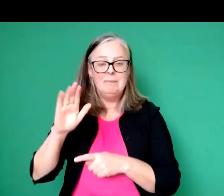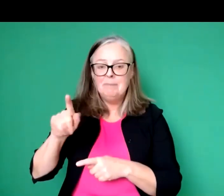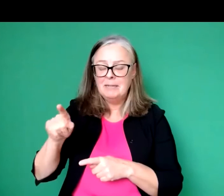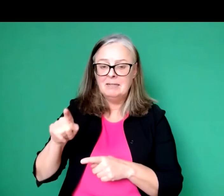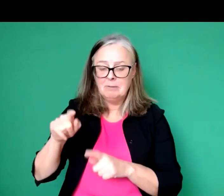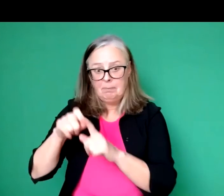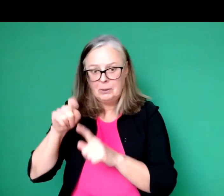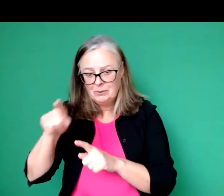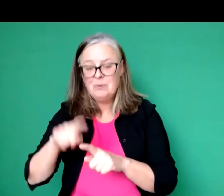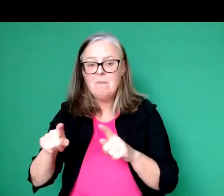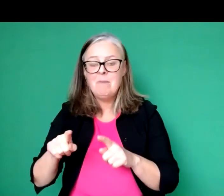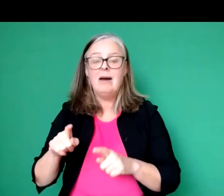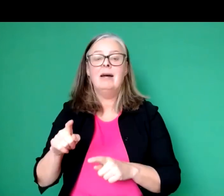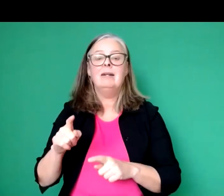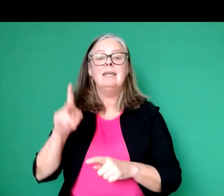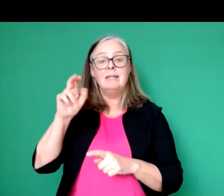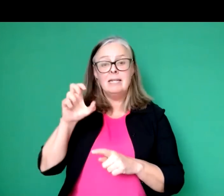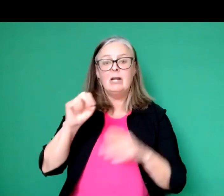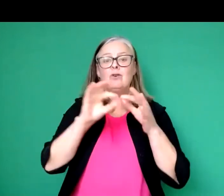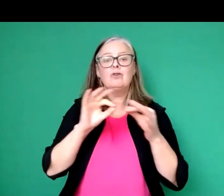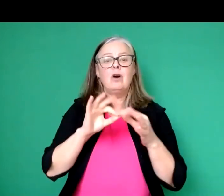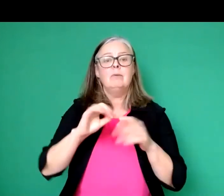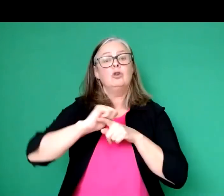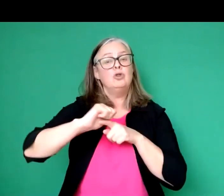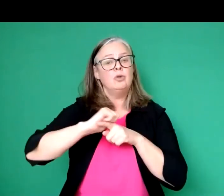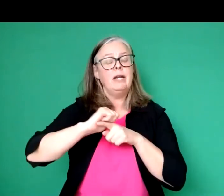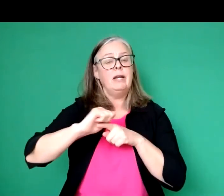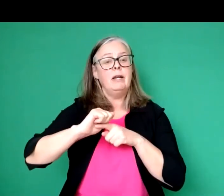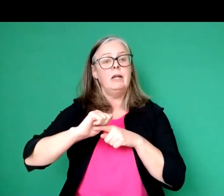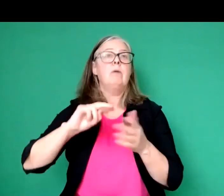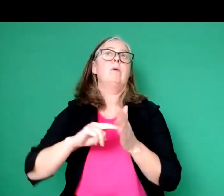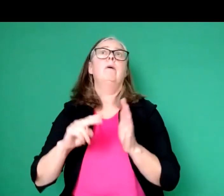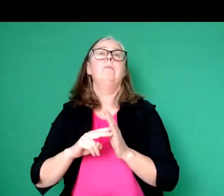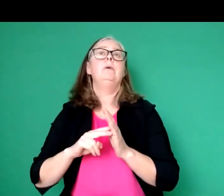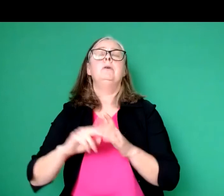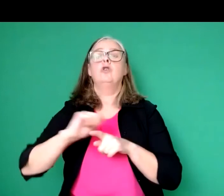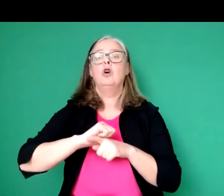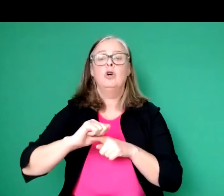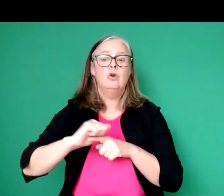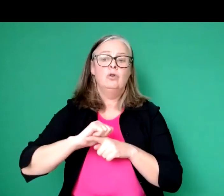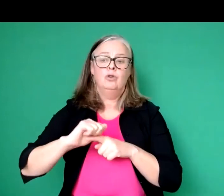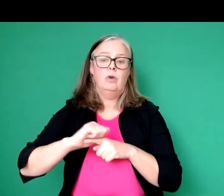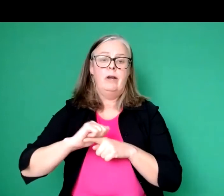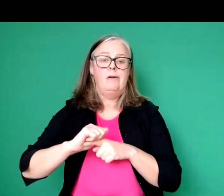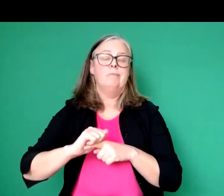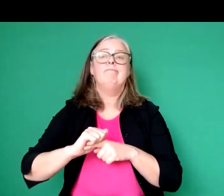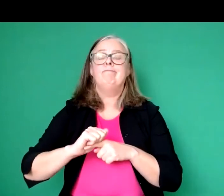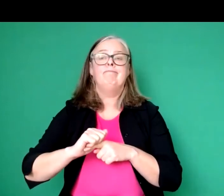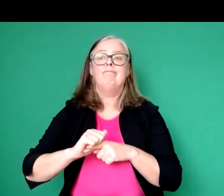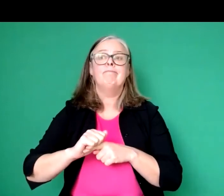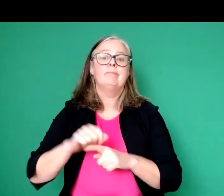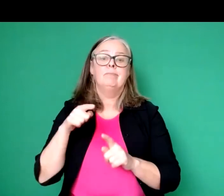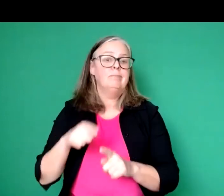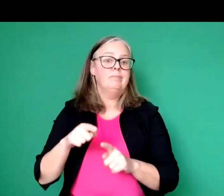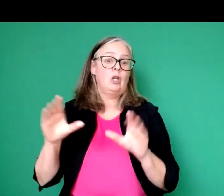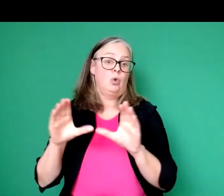about training isn't just about uh training that's done um in a from a particular accredited school